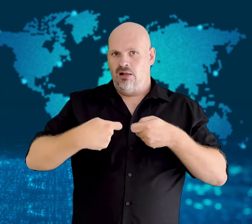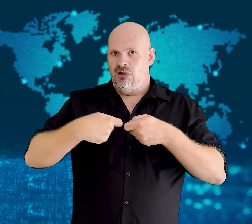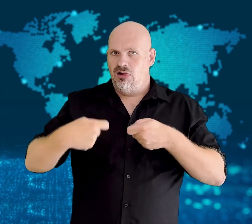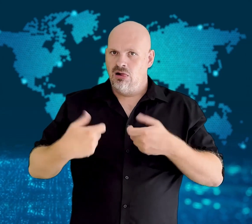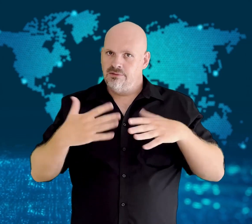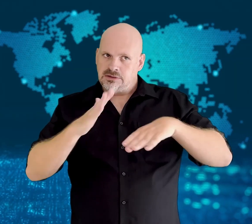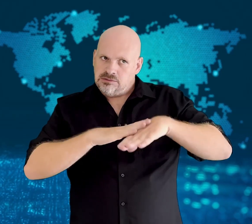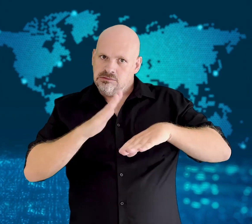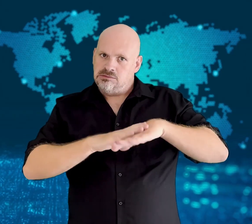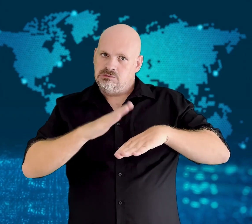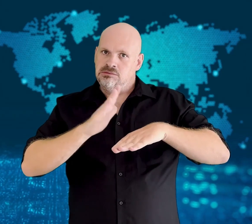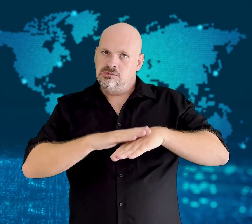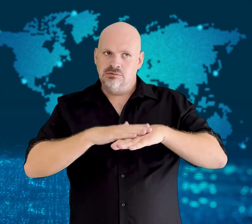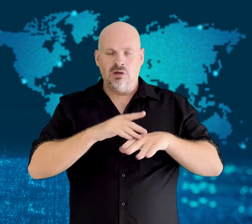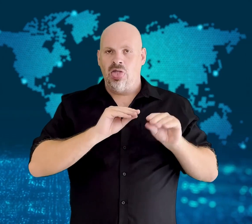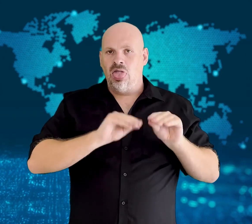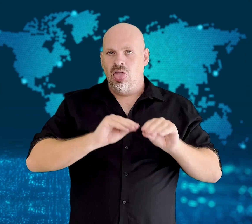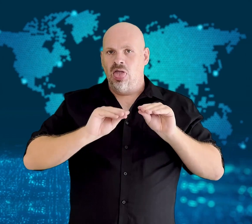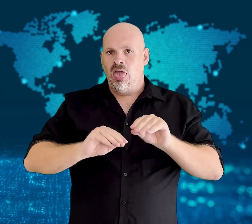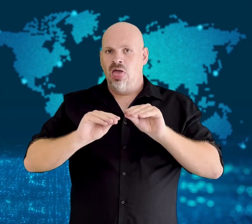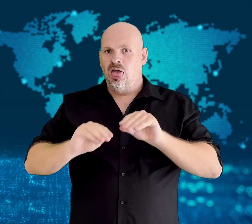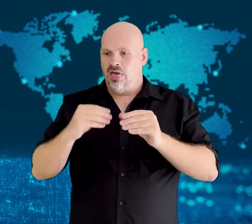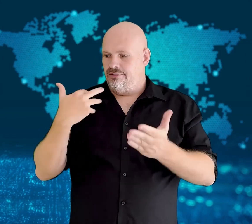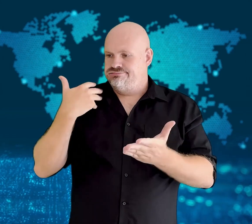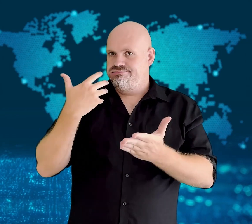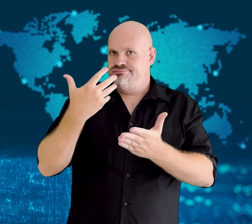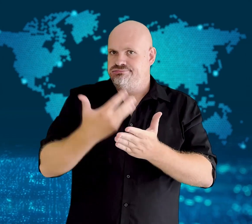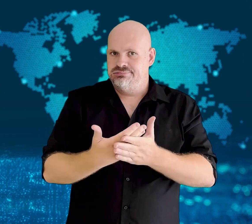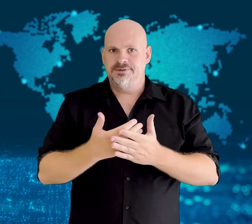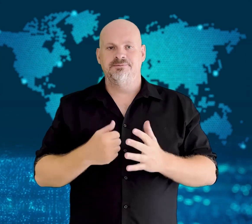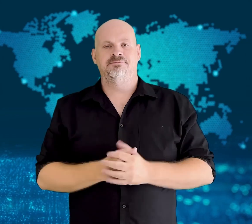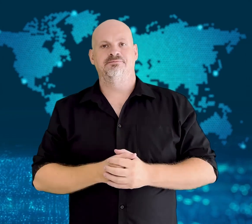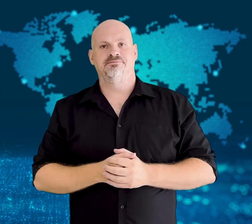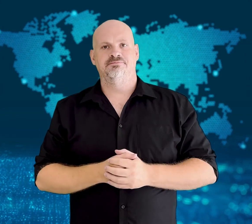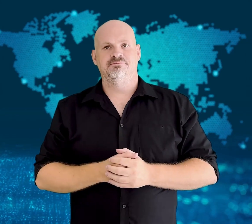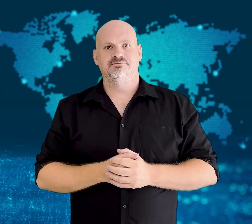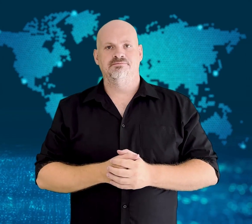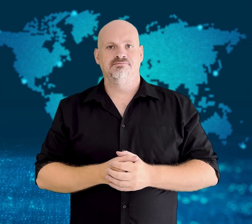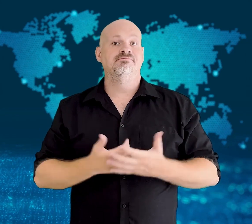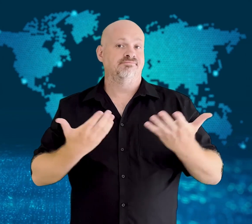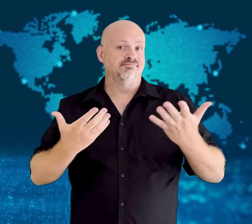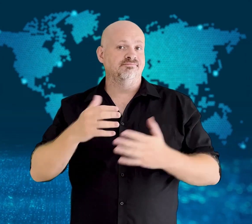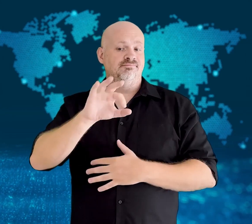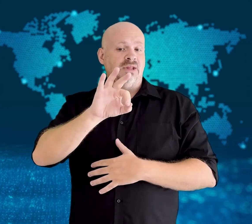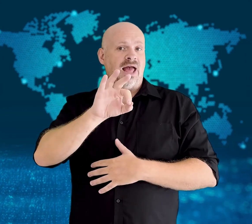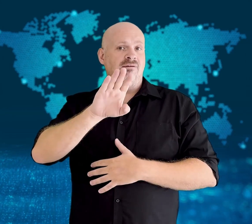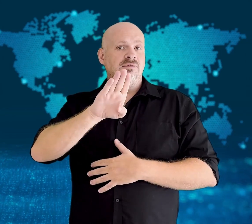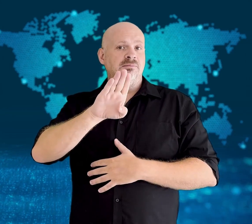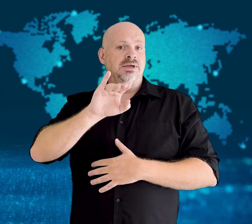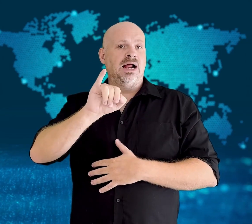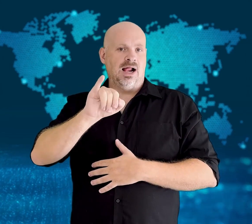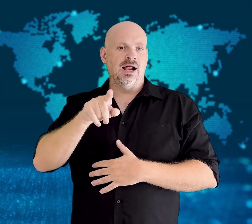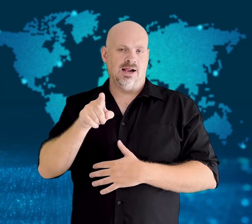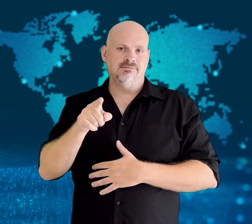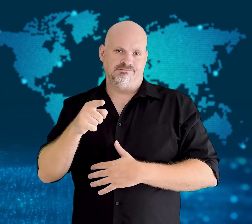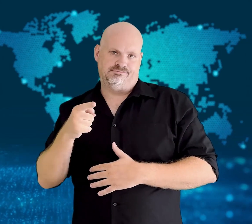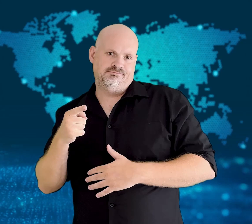Trump delayed returning these 15 boxes of materials despite